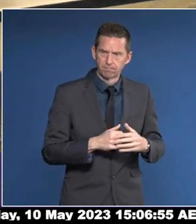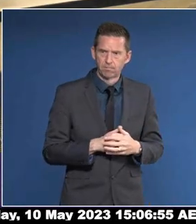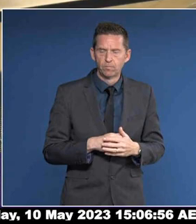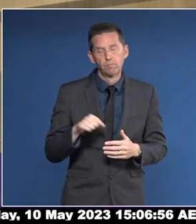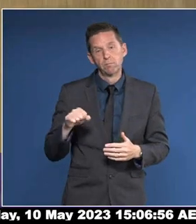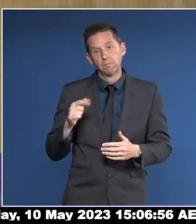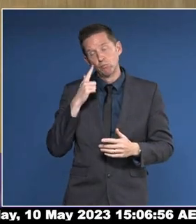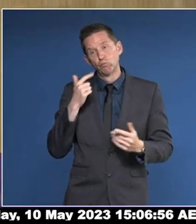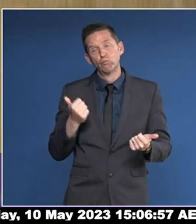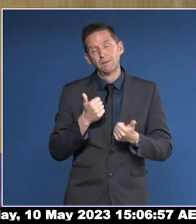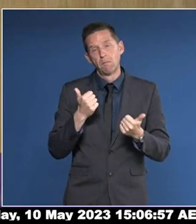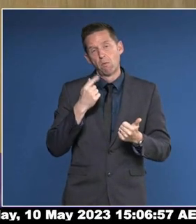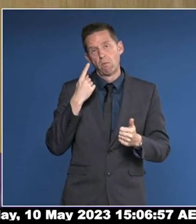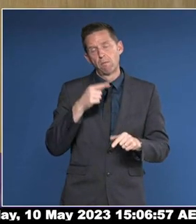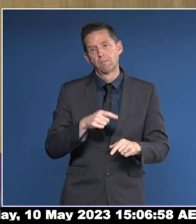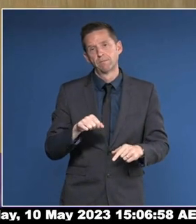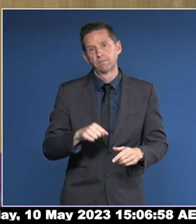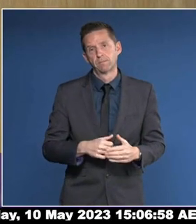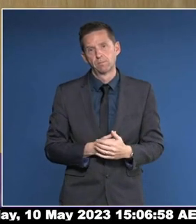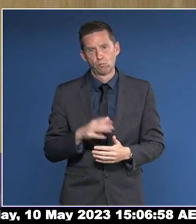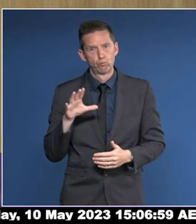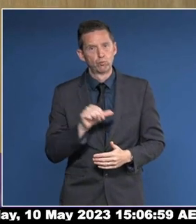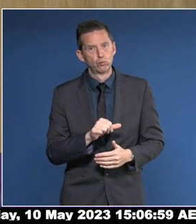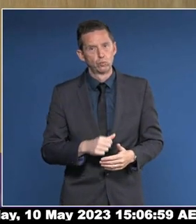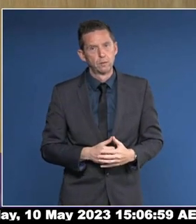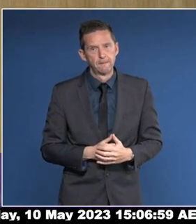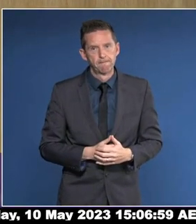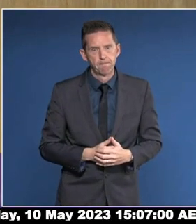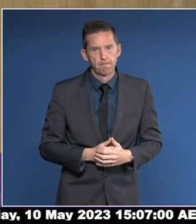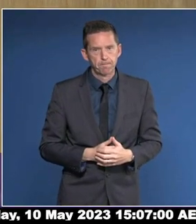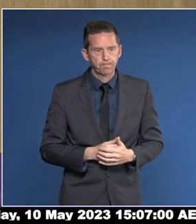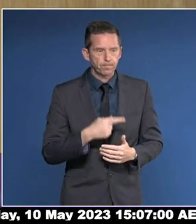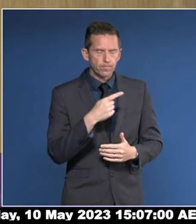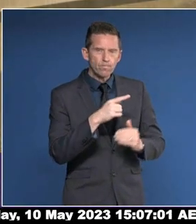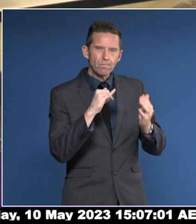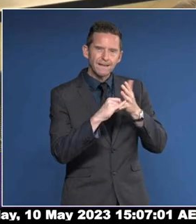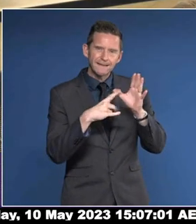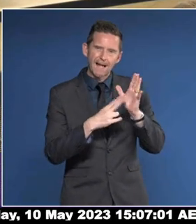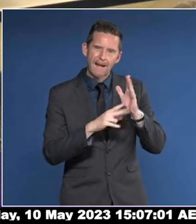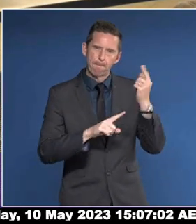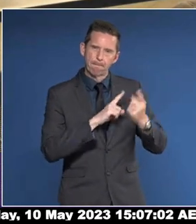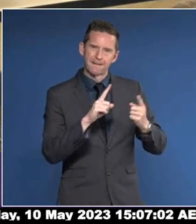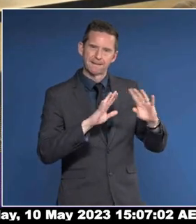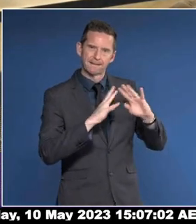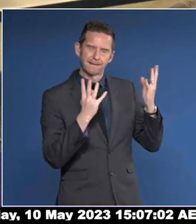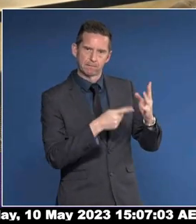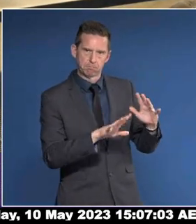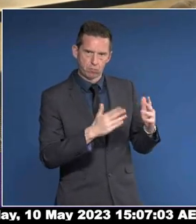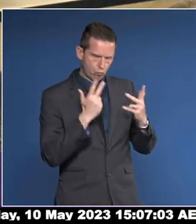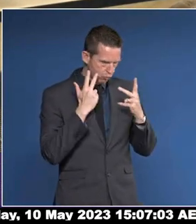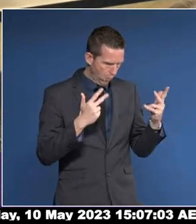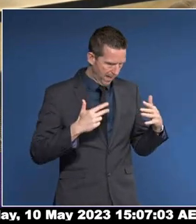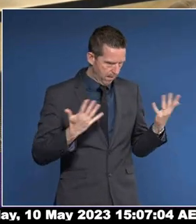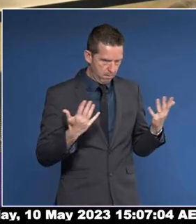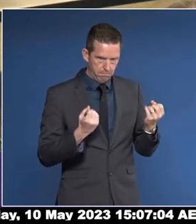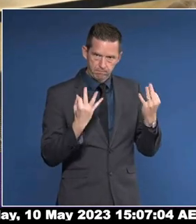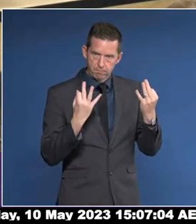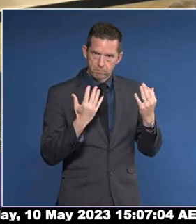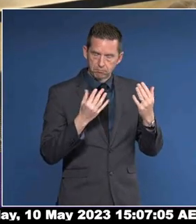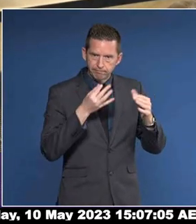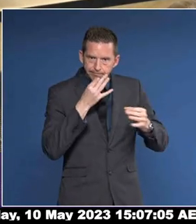The SCAN meeting showed no records of any inquiries made into the